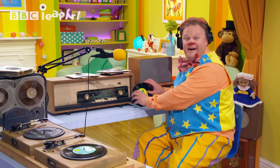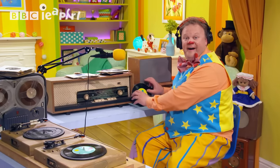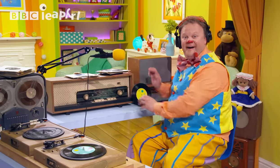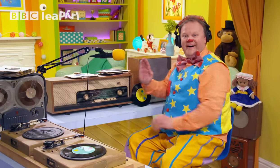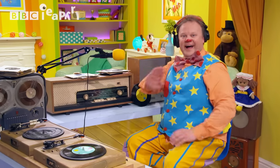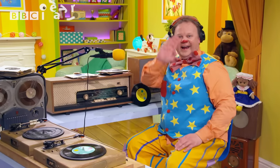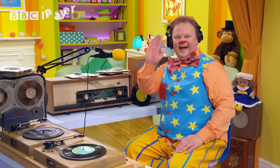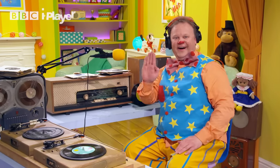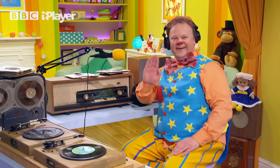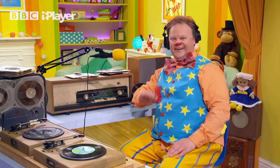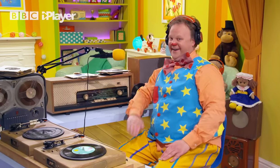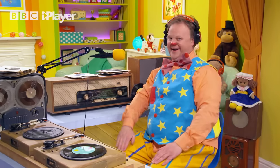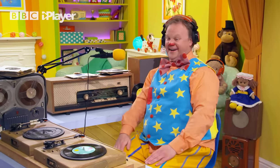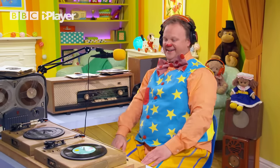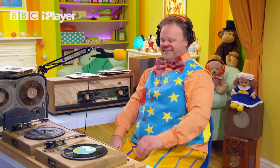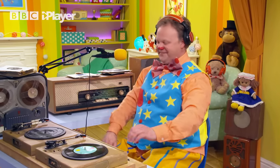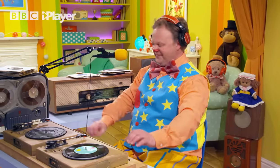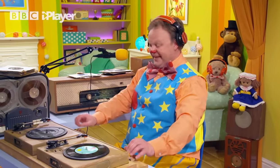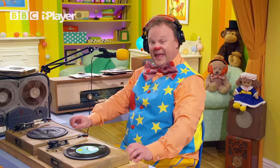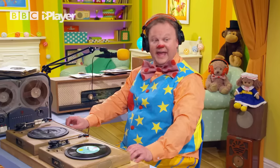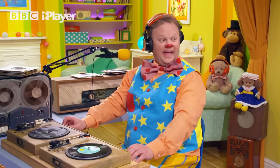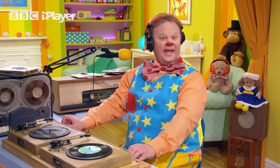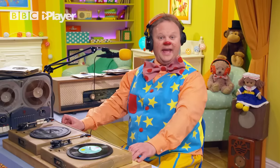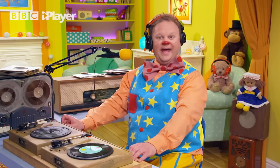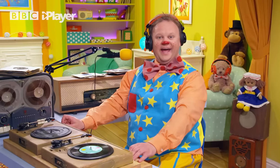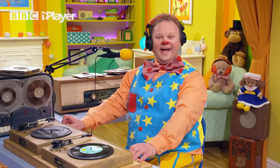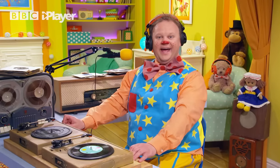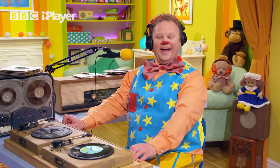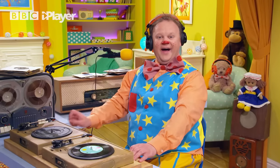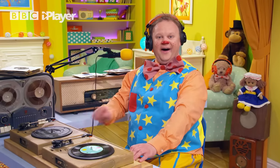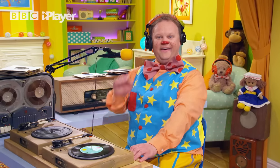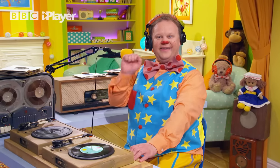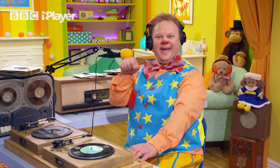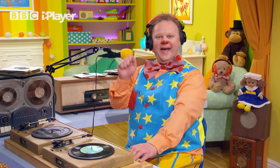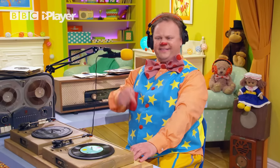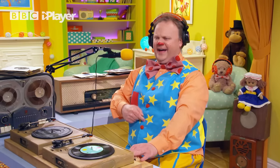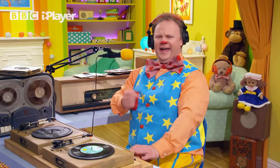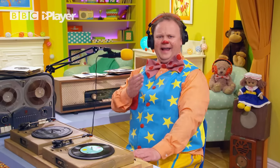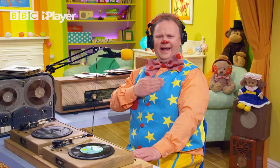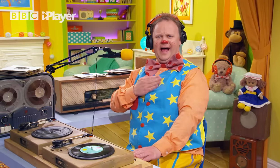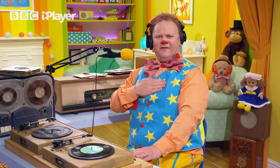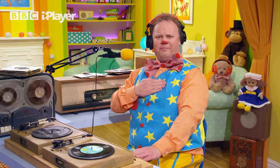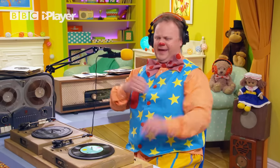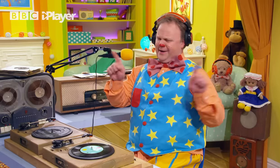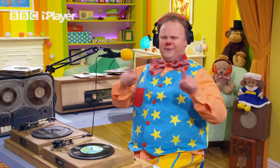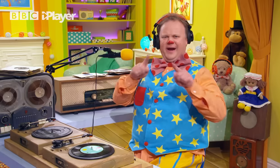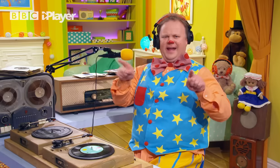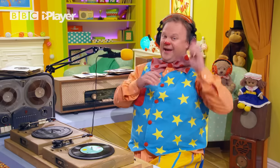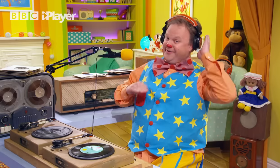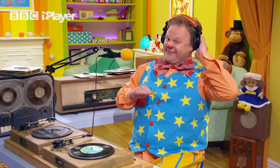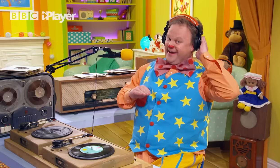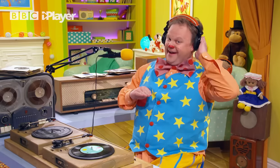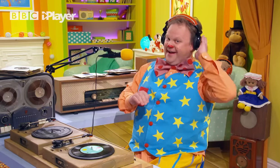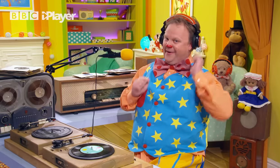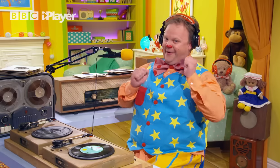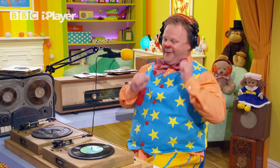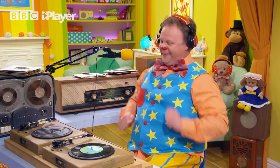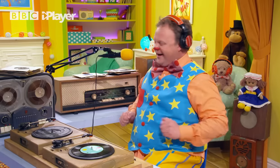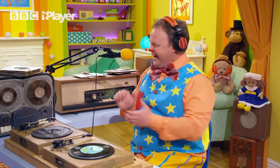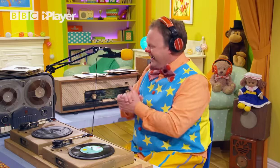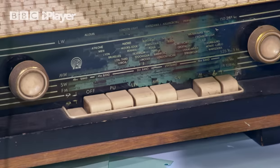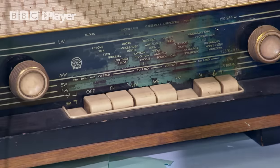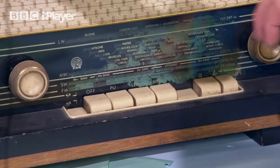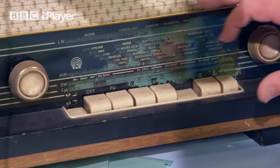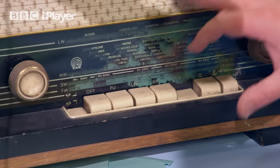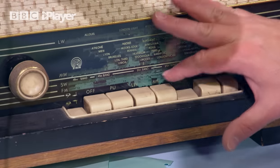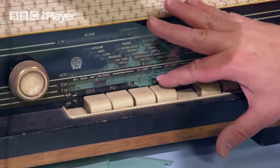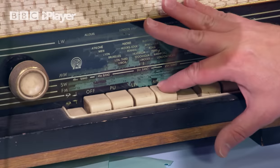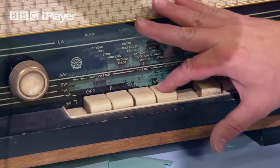oh hello do you like being a radio star oh yes i love being a radio star listen to this